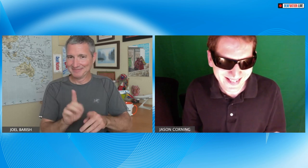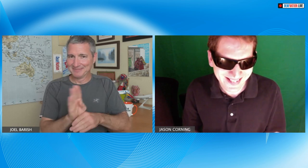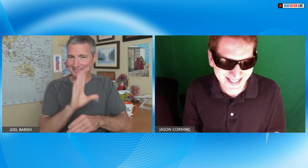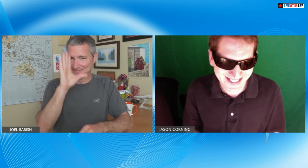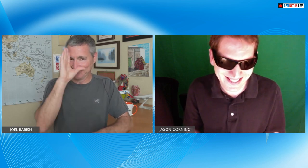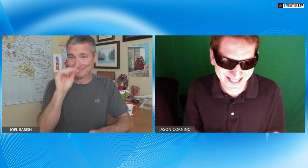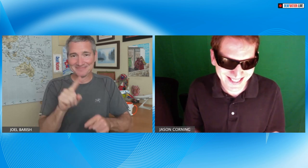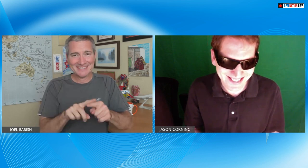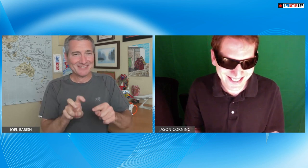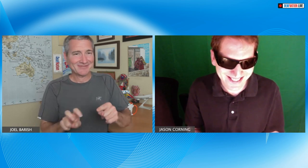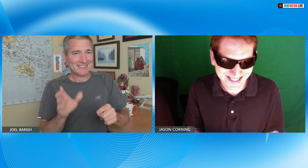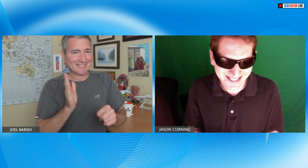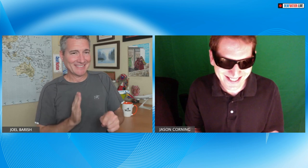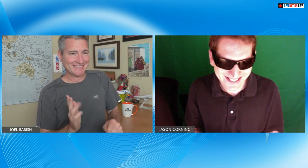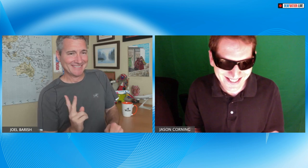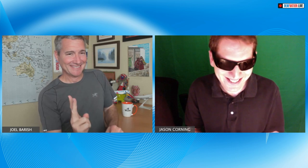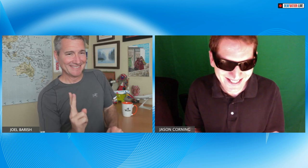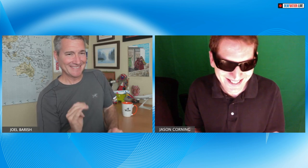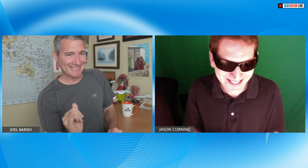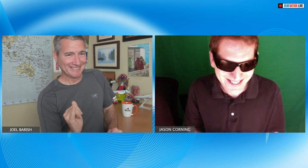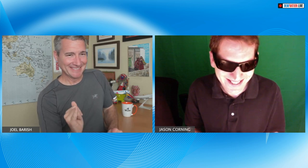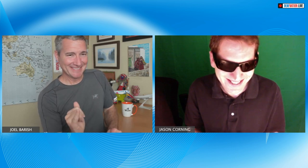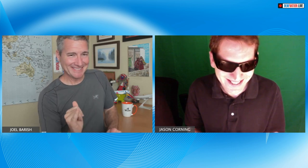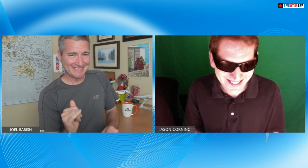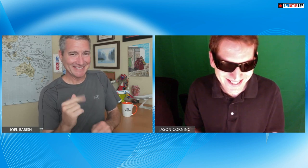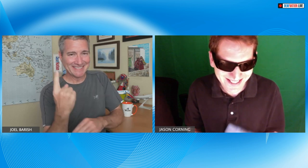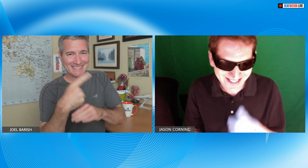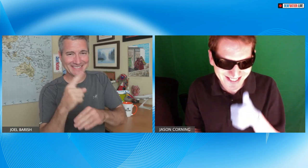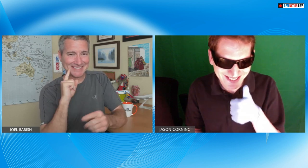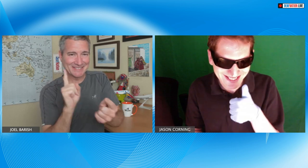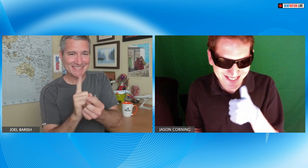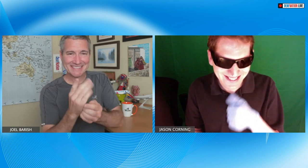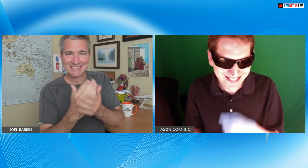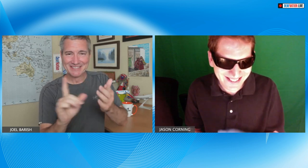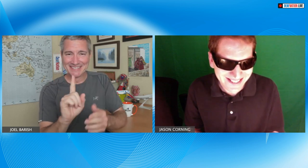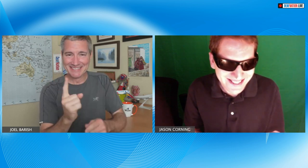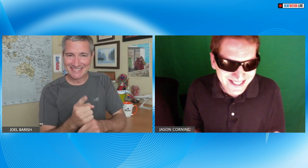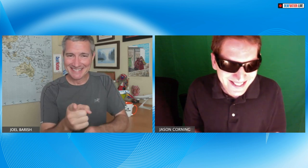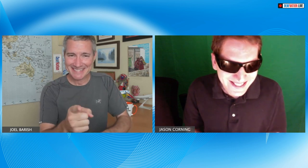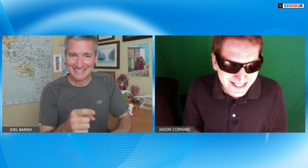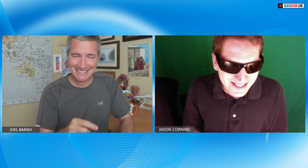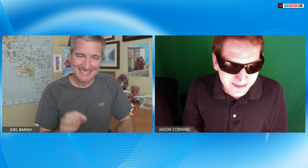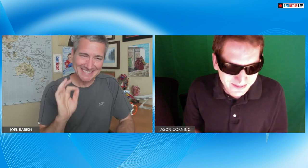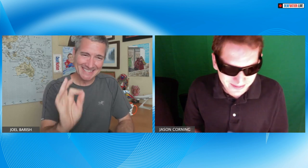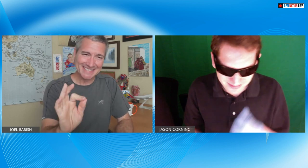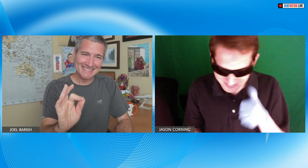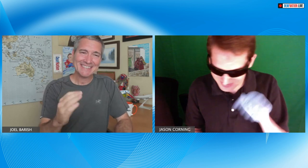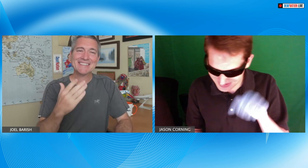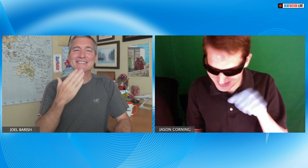I look forward to your business growing. Equal access it’s hats off to you as a business guy. Hope to meet you somewhere. Yes